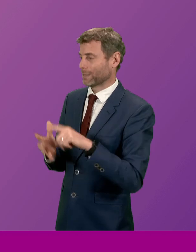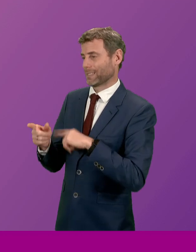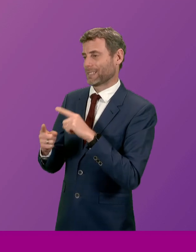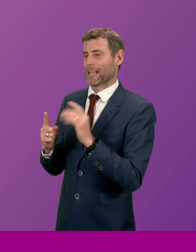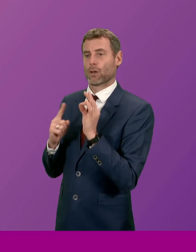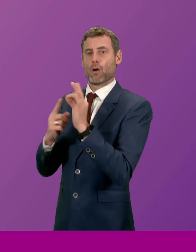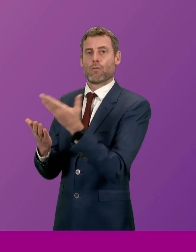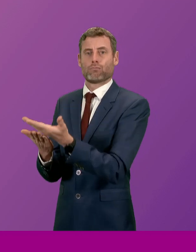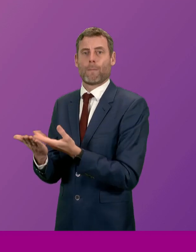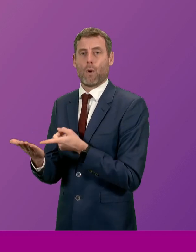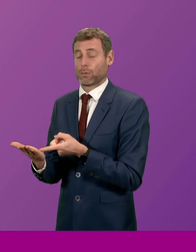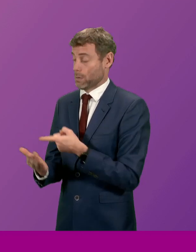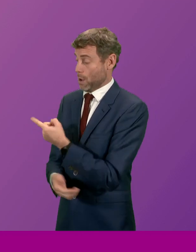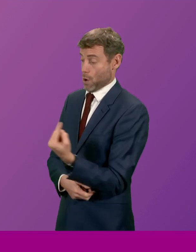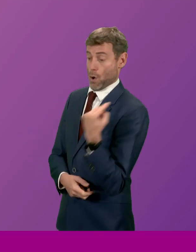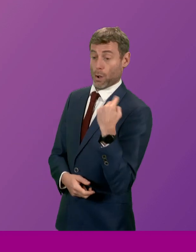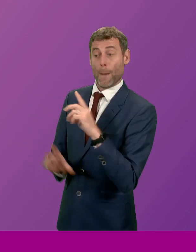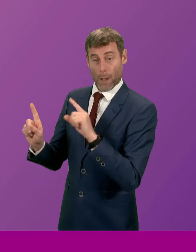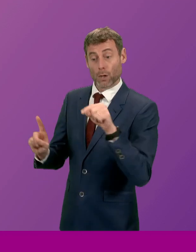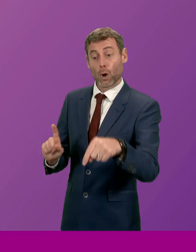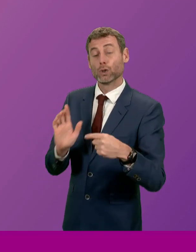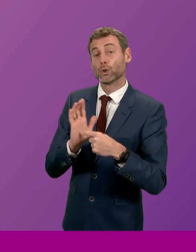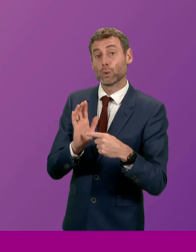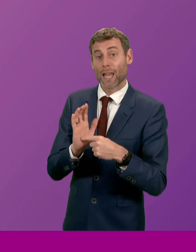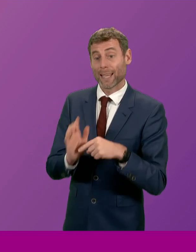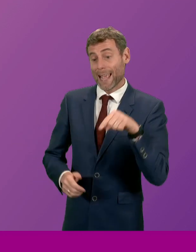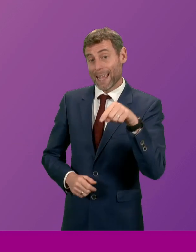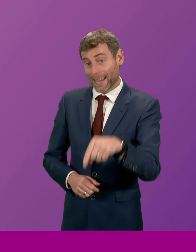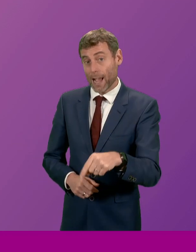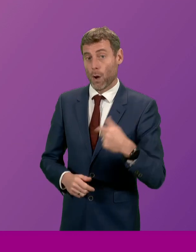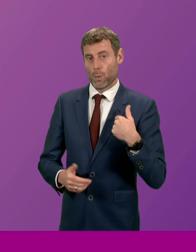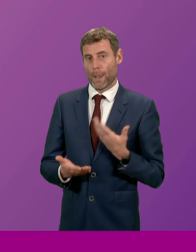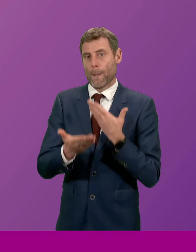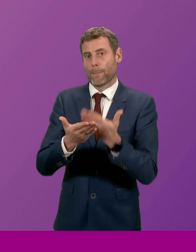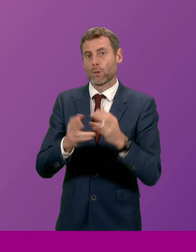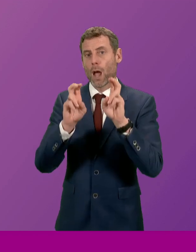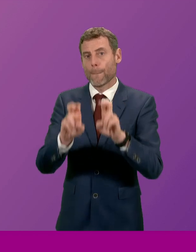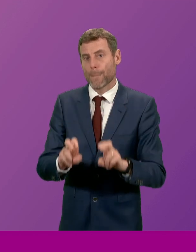On Tuesday, Parliament will have the opportunity to support a budget that invests in housing,